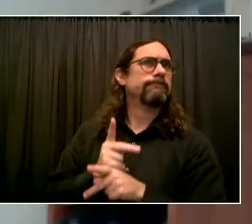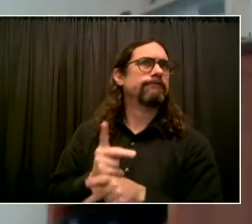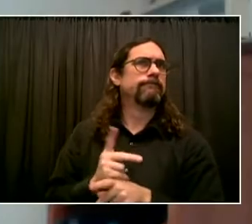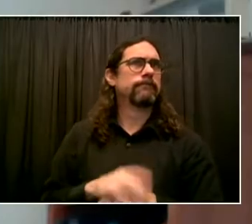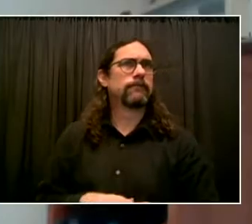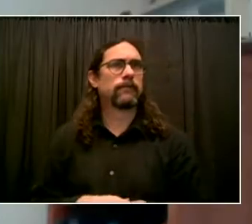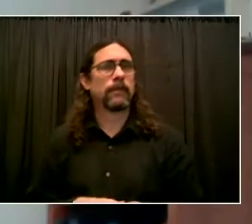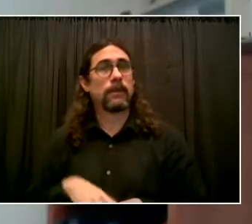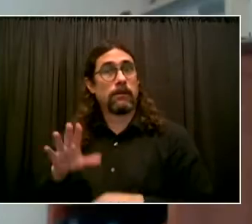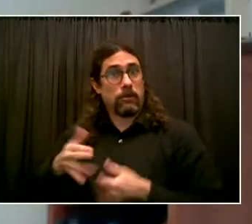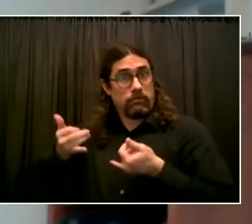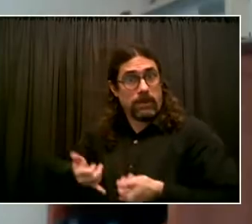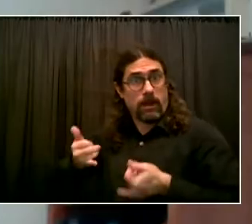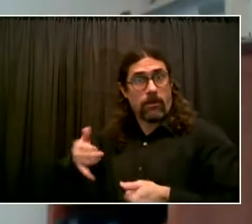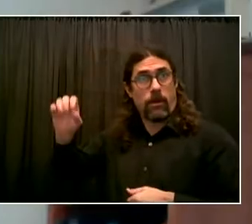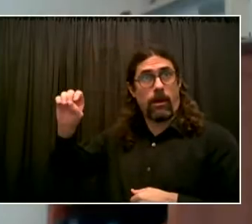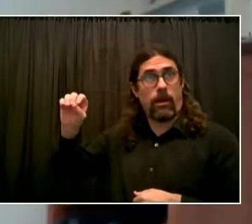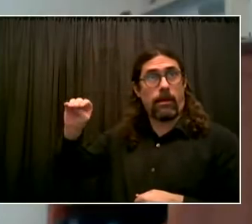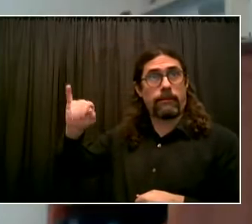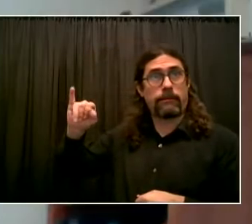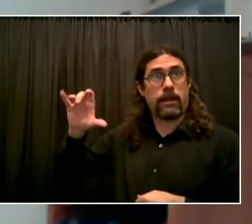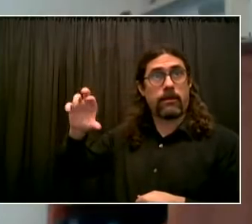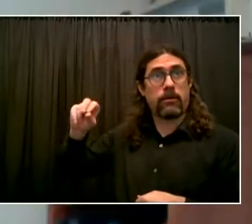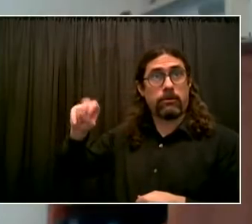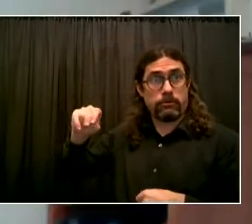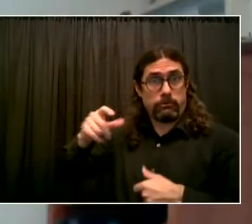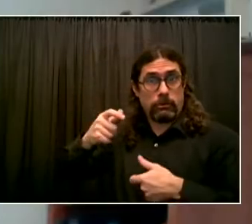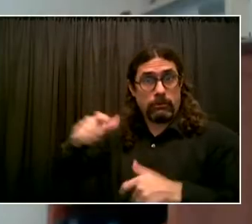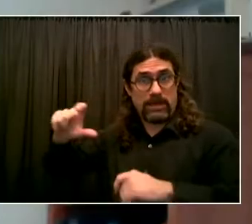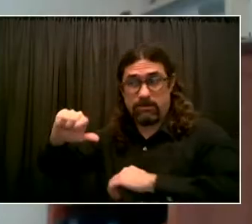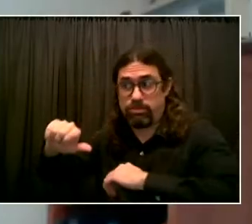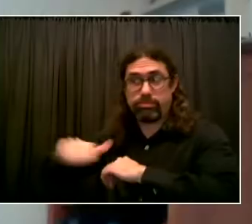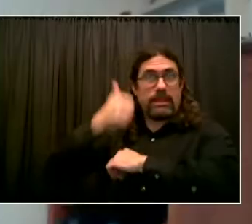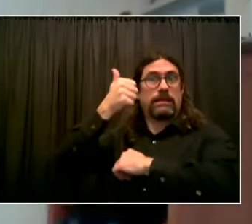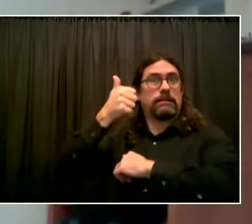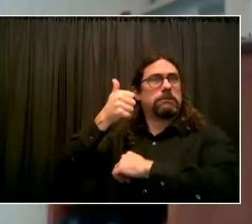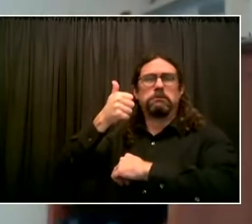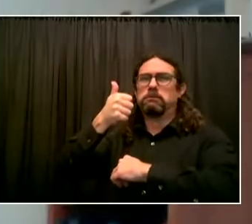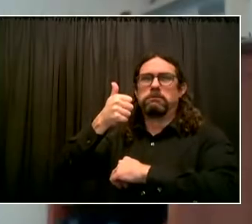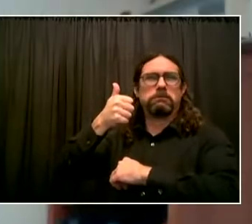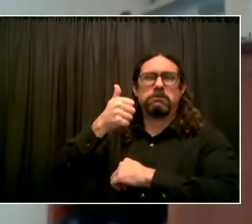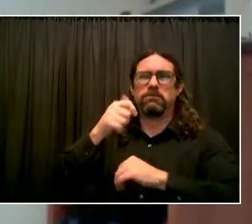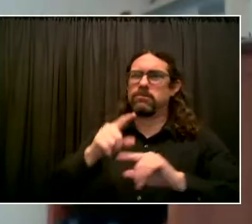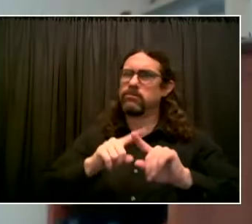INDIVIDUALS IN OUR COMMUNITY TO KIDS UNDER FIVE